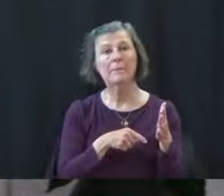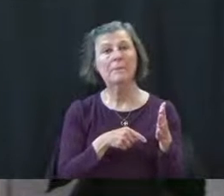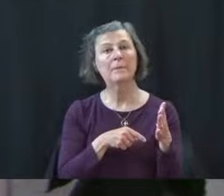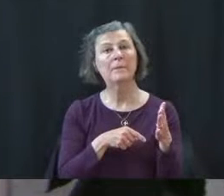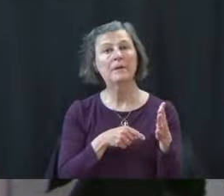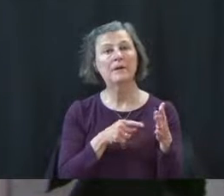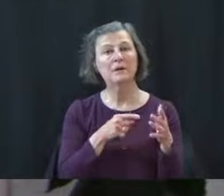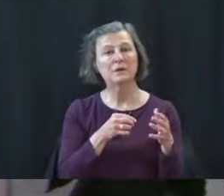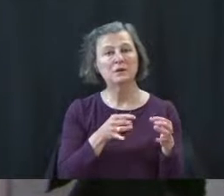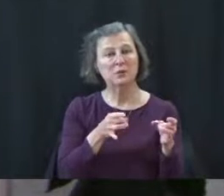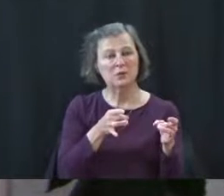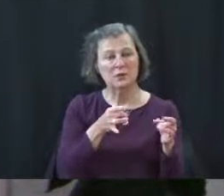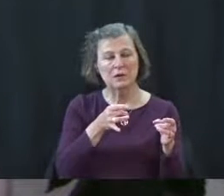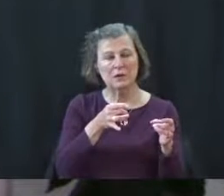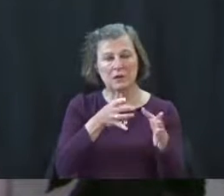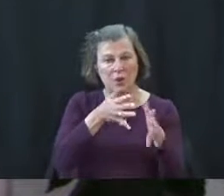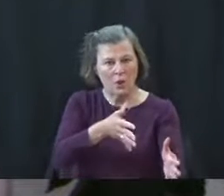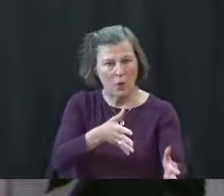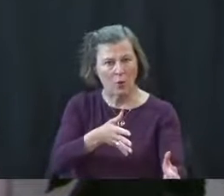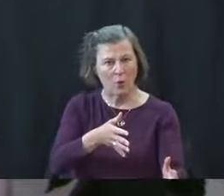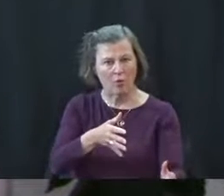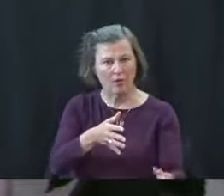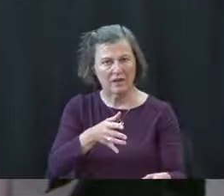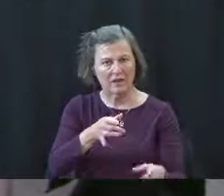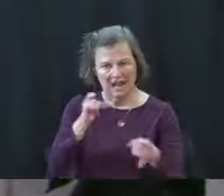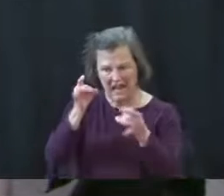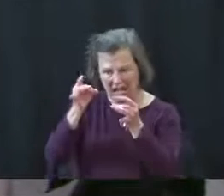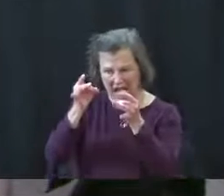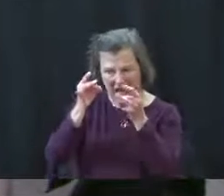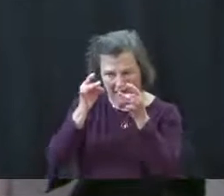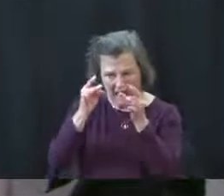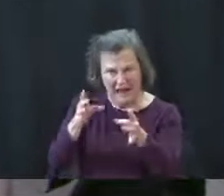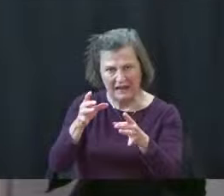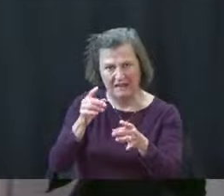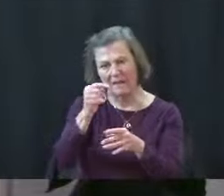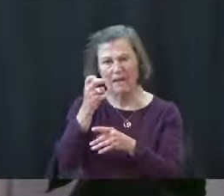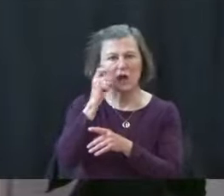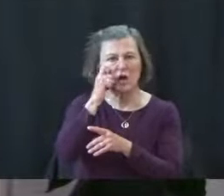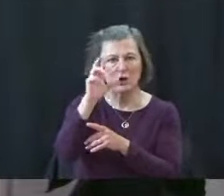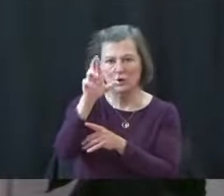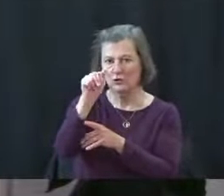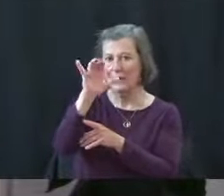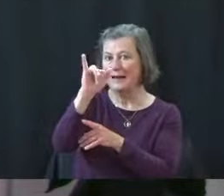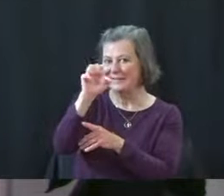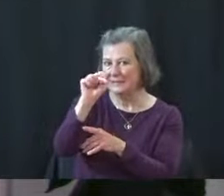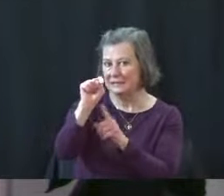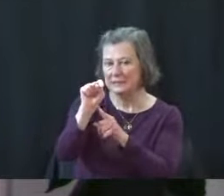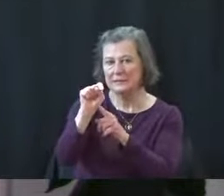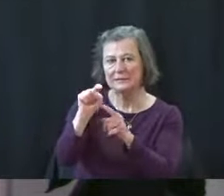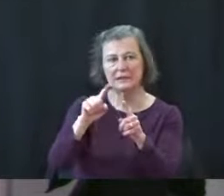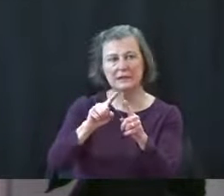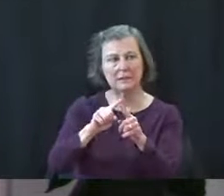and revile the sinner, the so-called racist. Yet labeling and demonizing people won't change